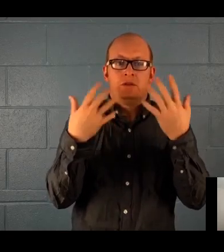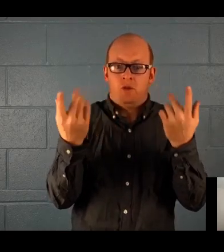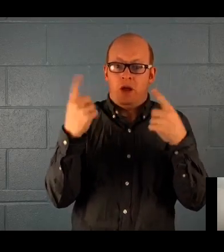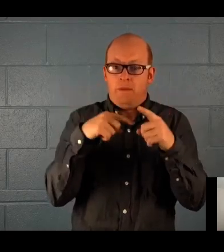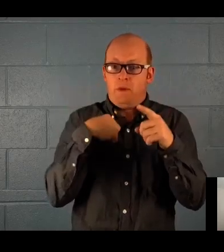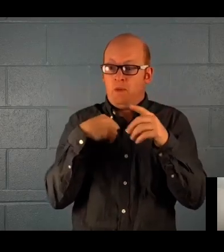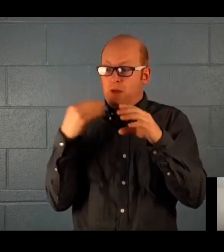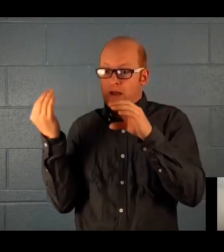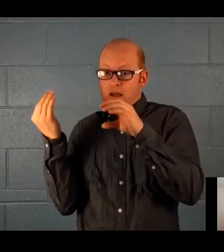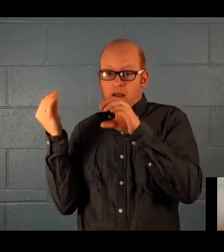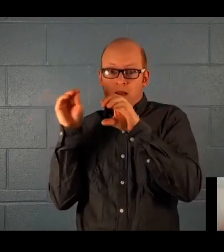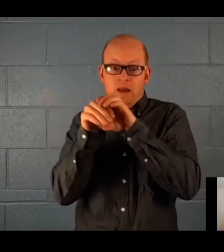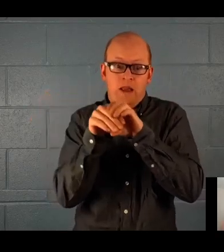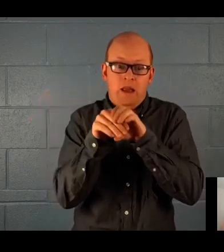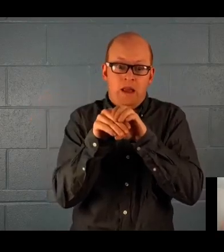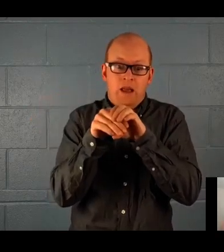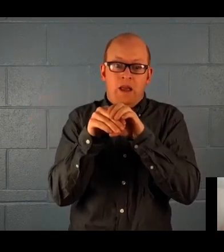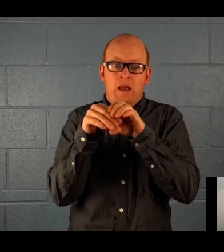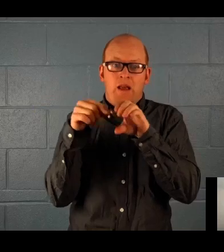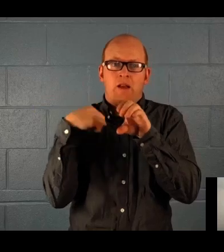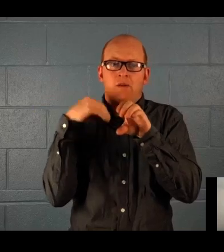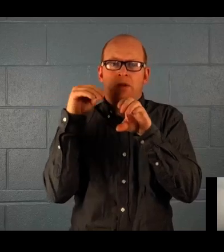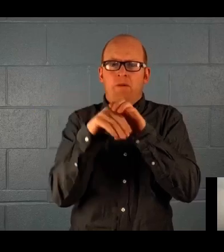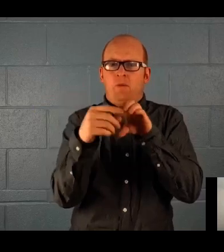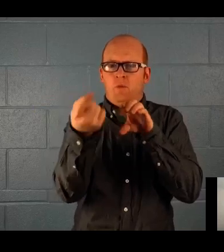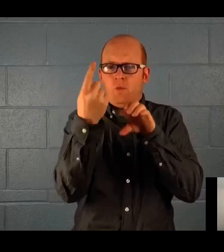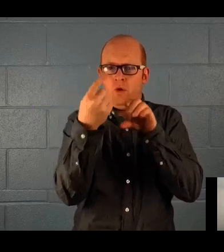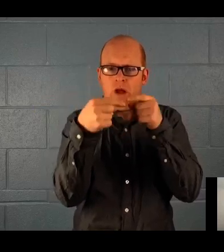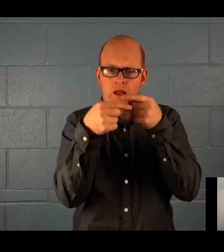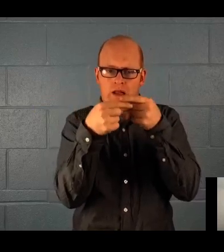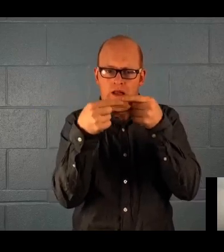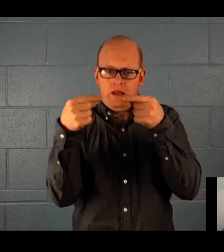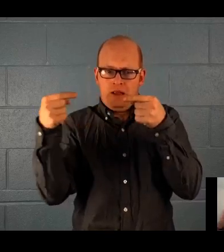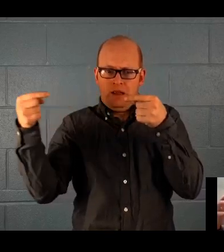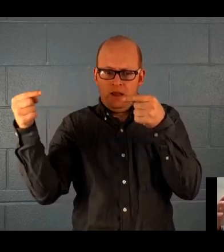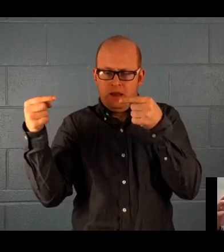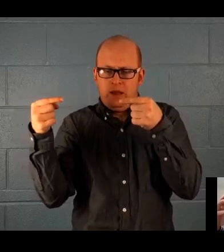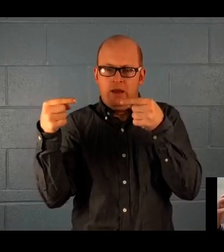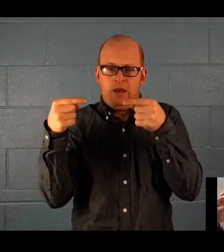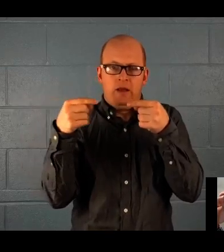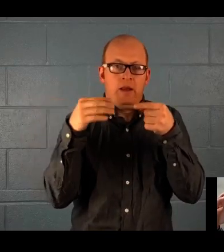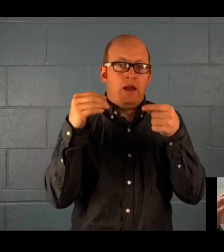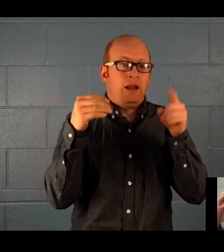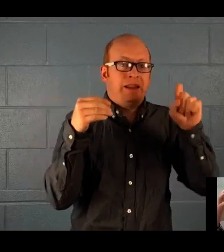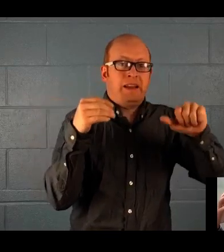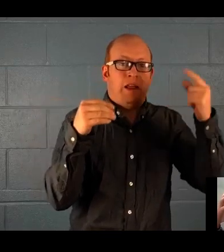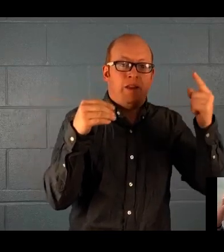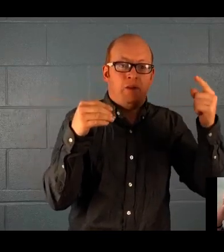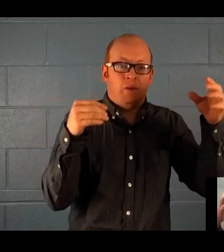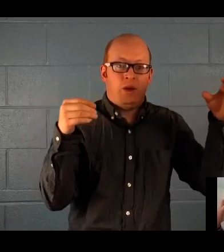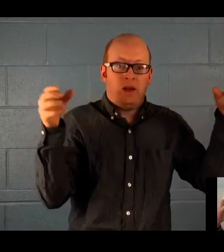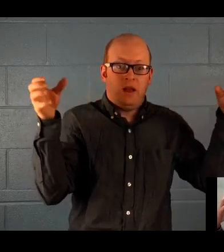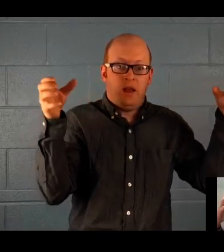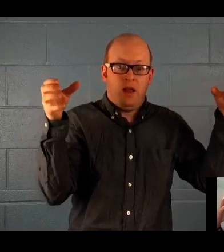capsid a plus strand of DNA can get sucked in, and then another capsid a minus strand of single strand of DNA